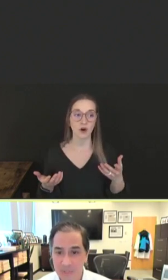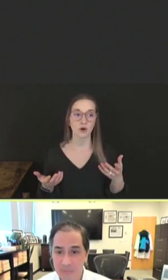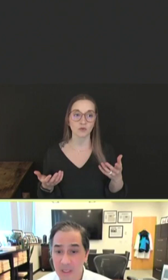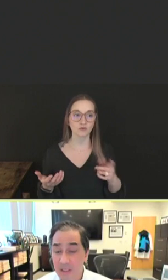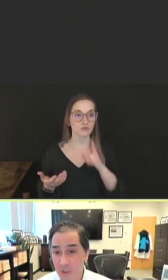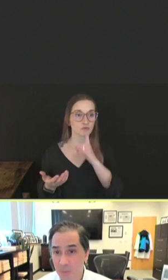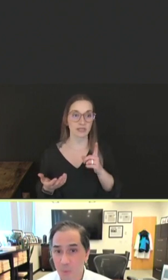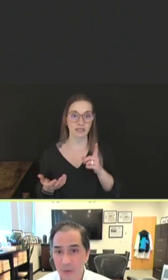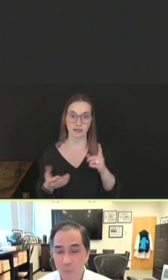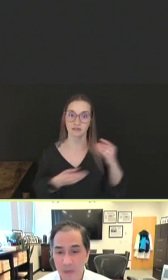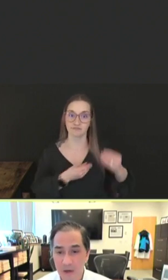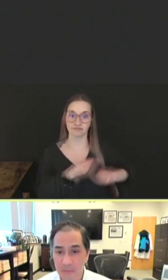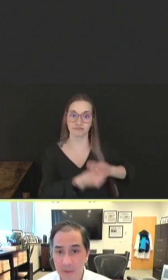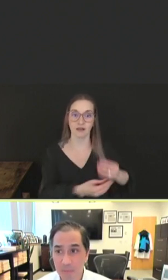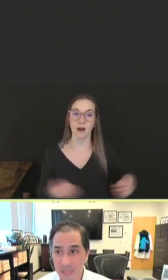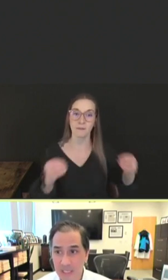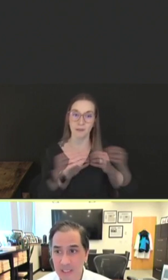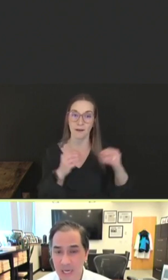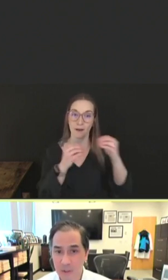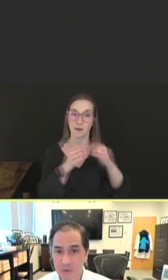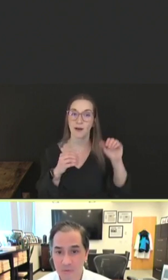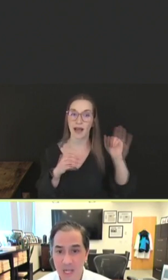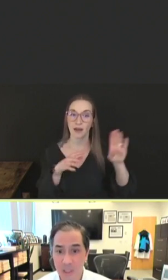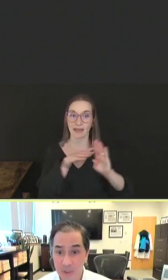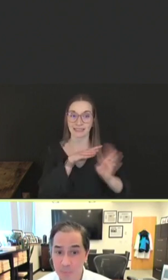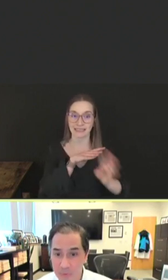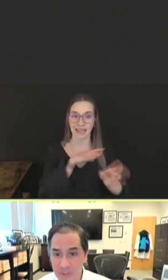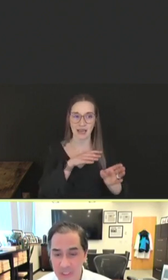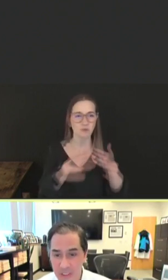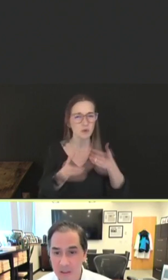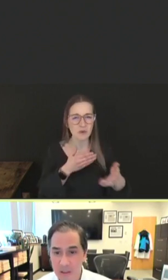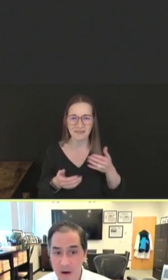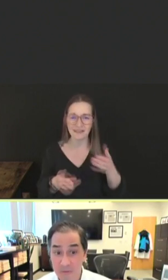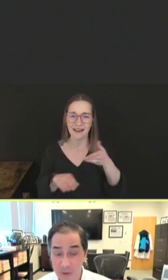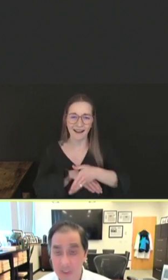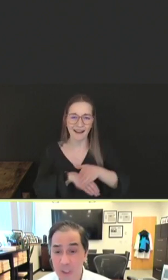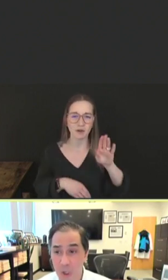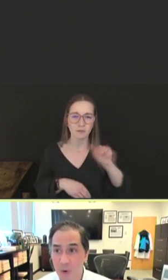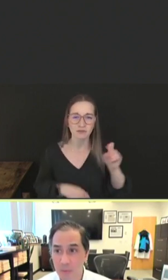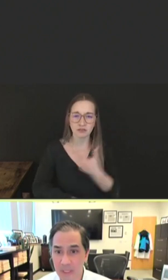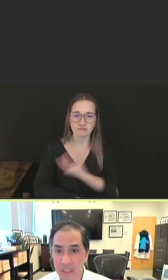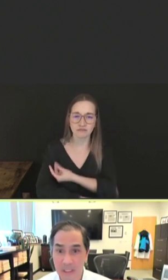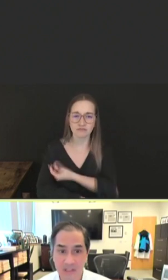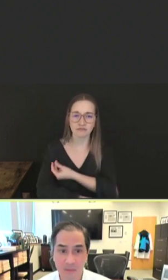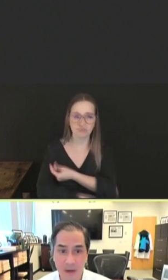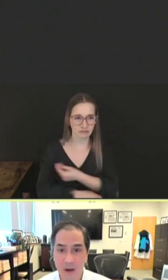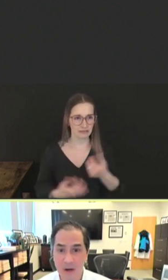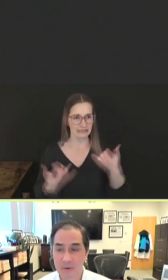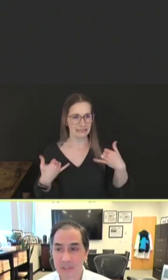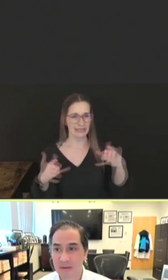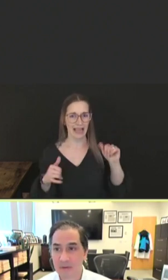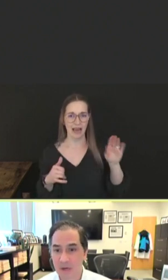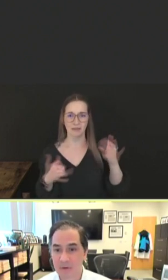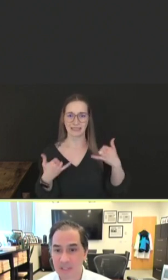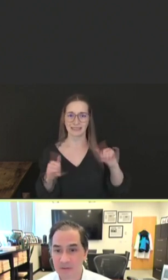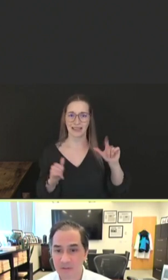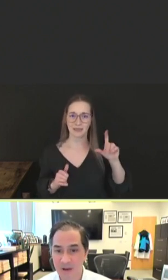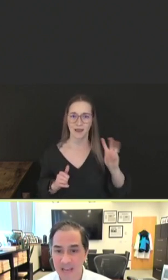to the point where peak titers following boosting are very low, medians of about 170-175,